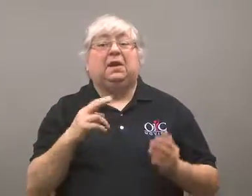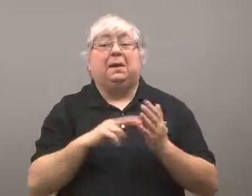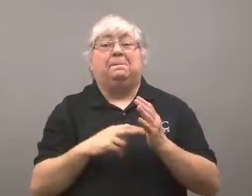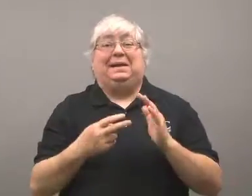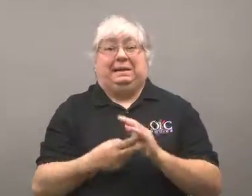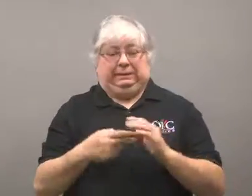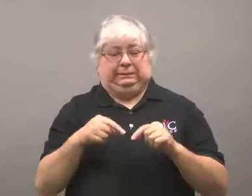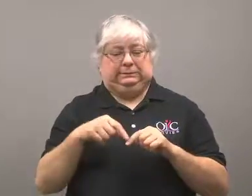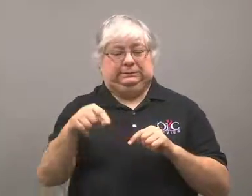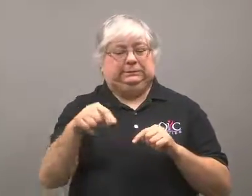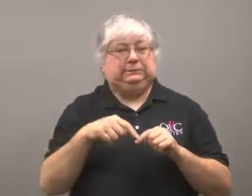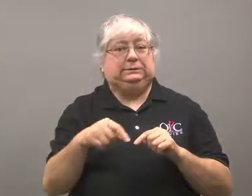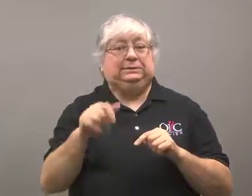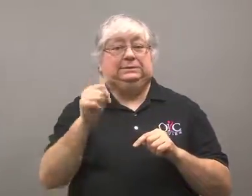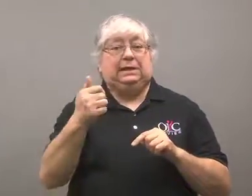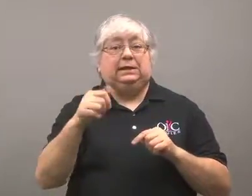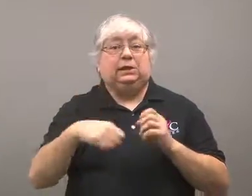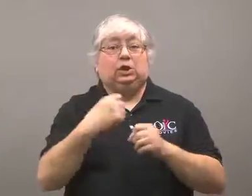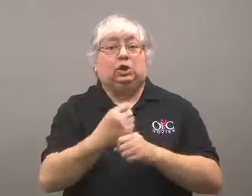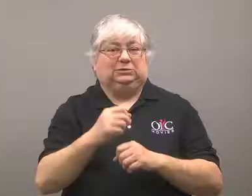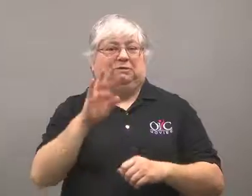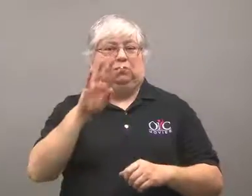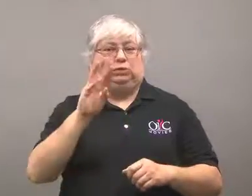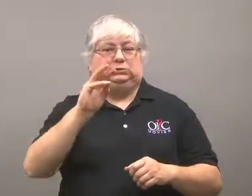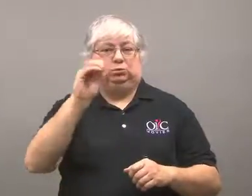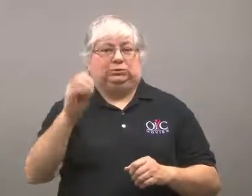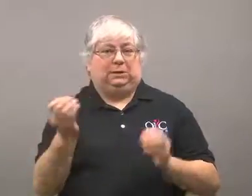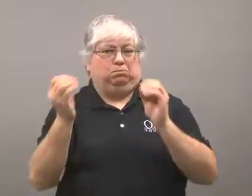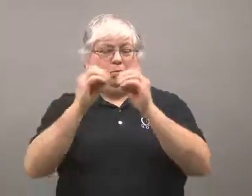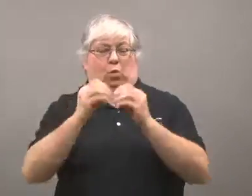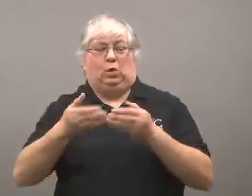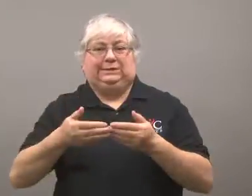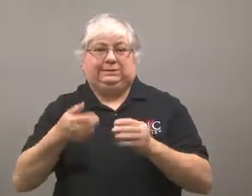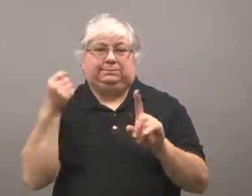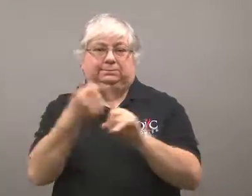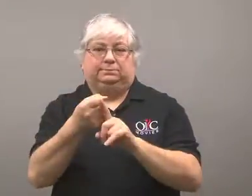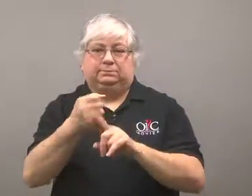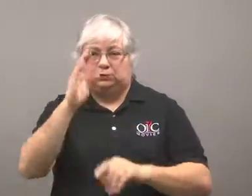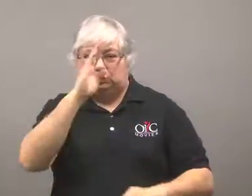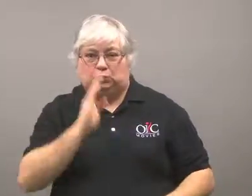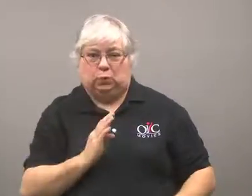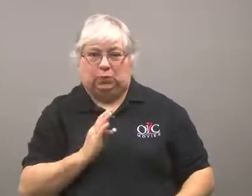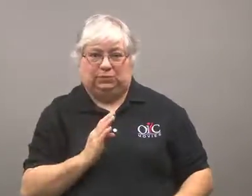their risk of a stroke within the next 10 years was 46% higher.